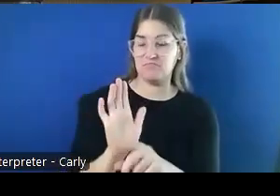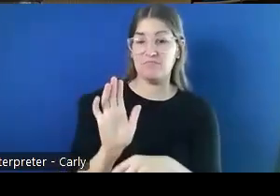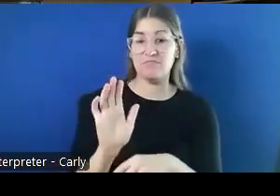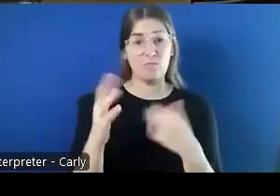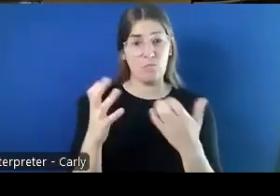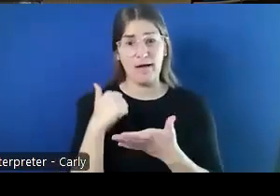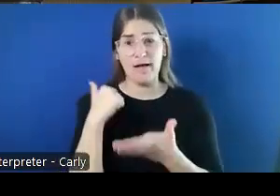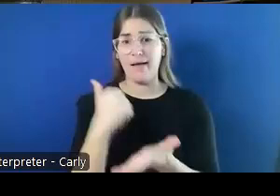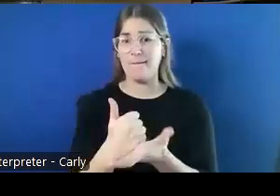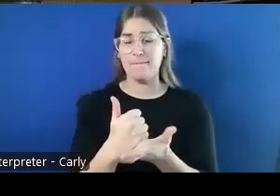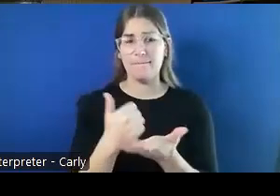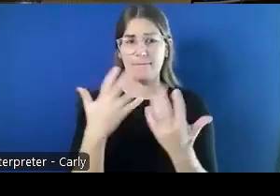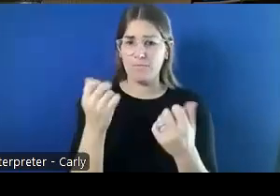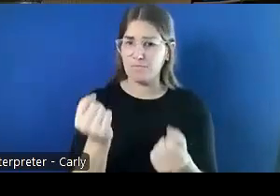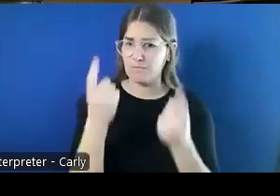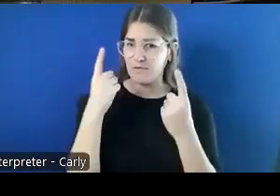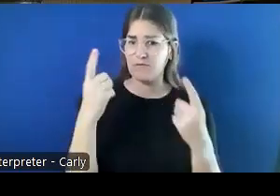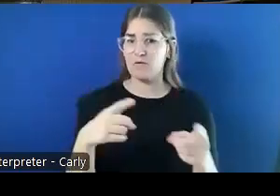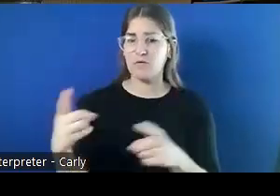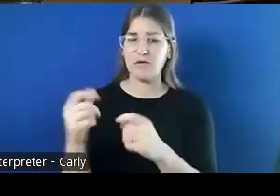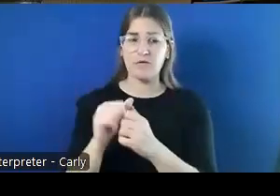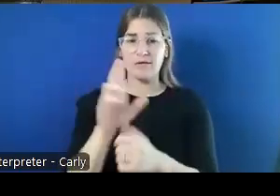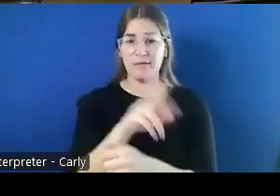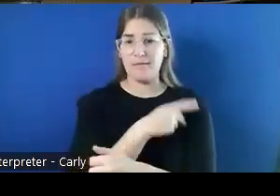they want to they want to understand what's going on with their patients and this is kind of you